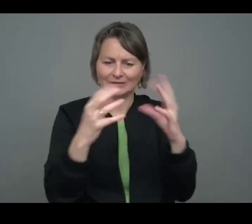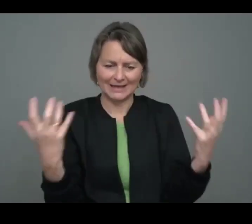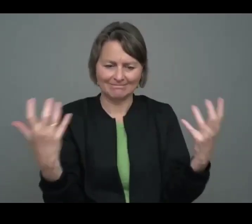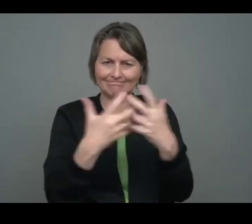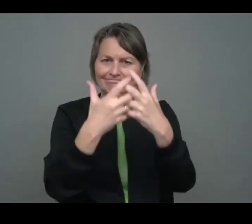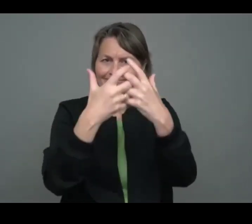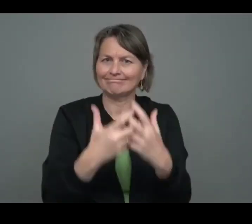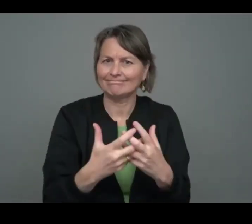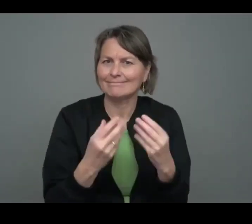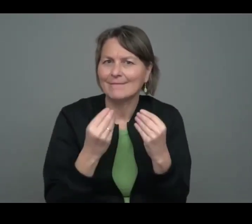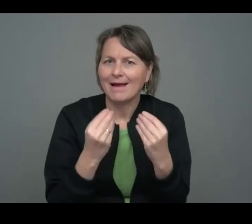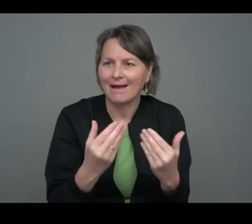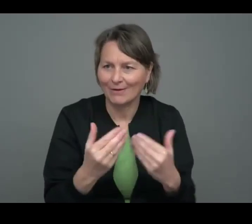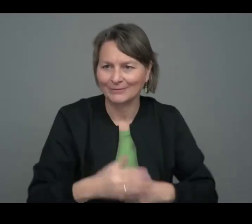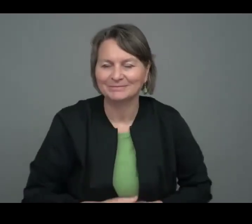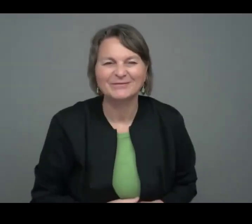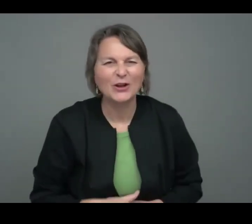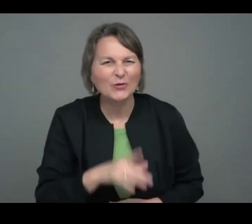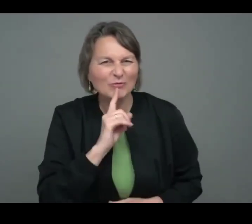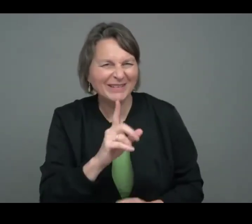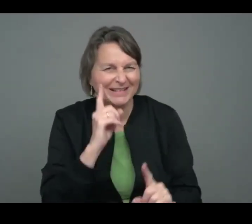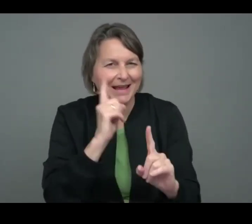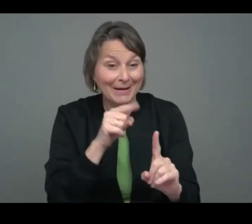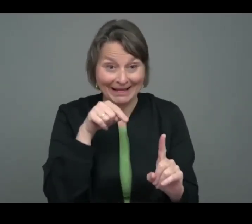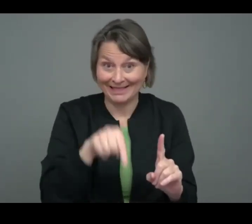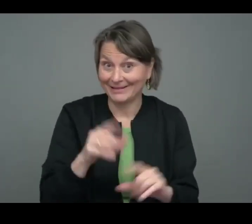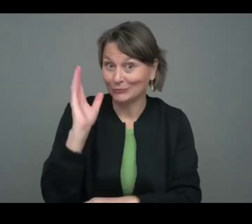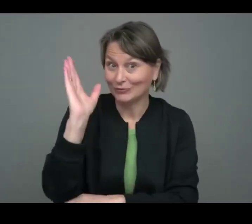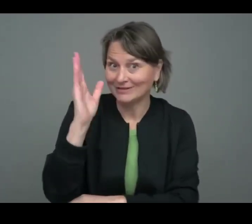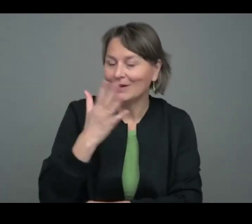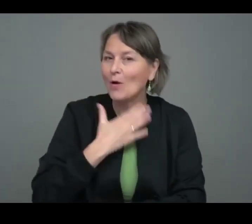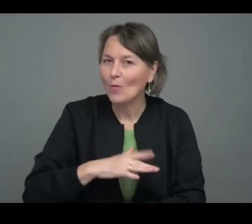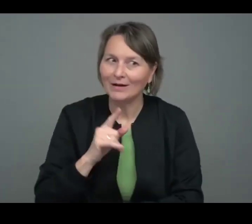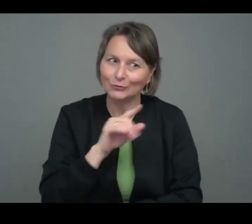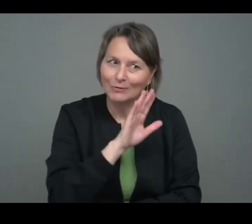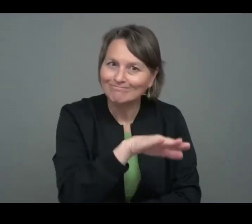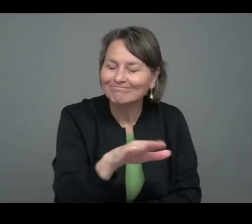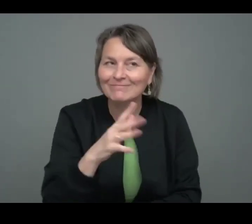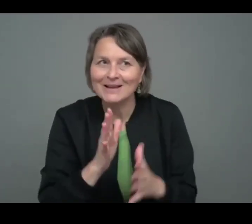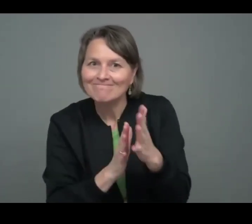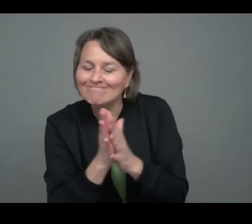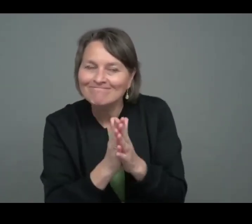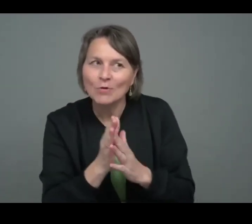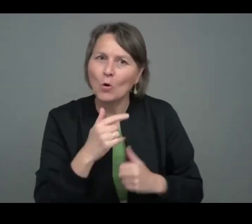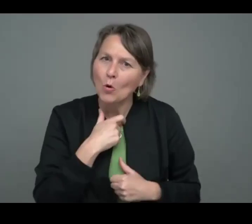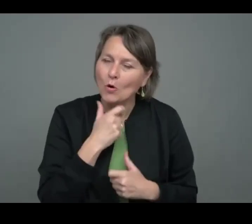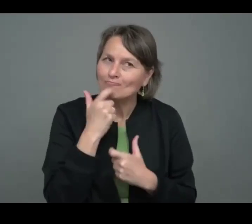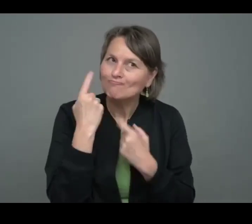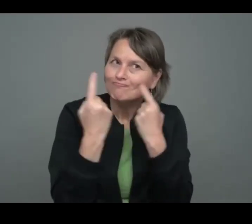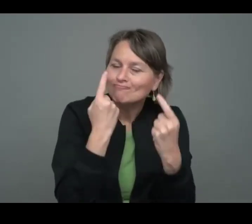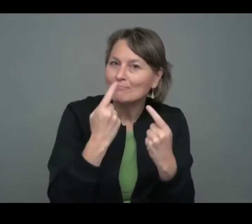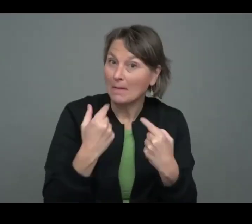and research and we are now going to see how these two are linked. My presentation is